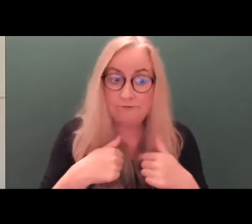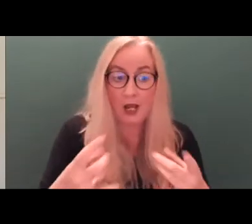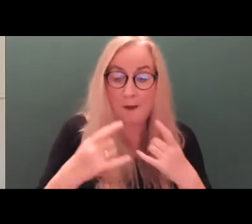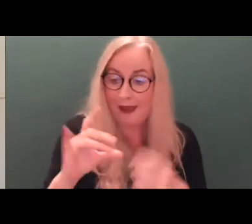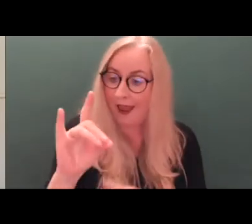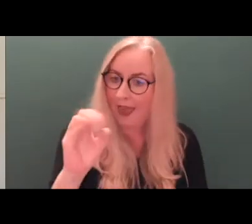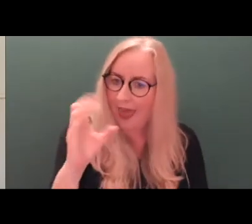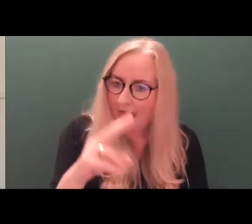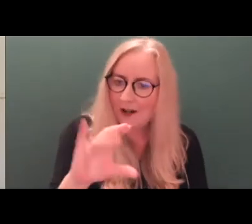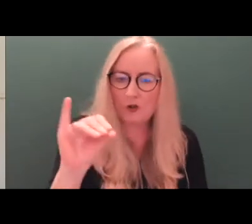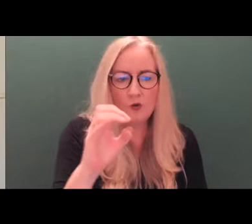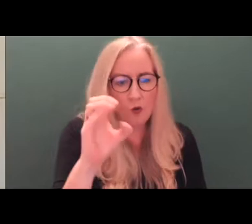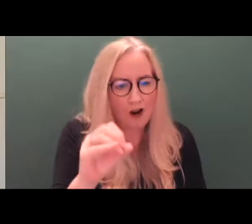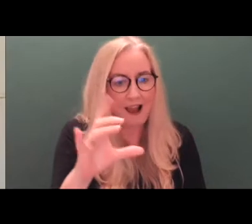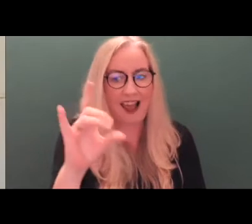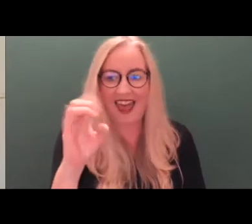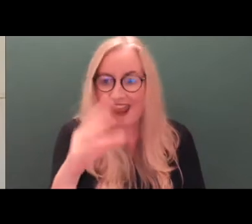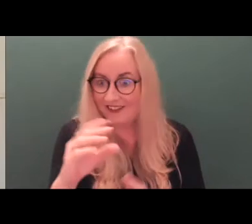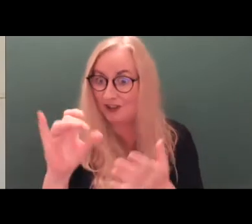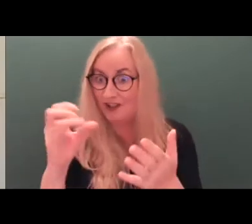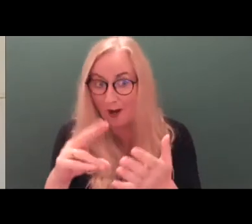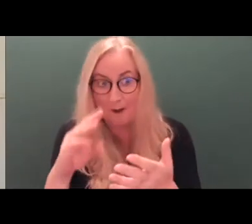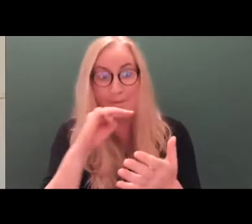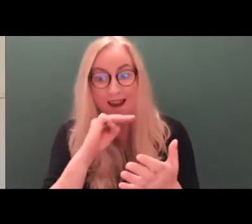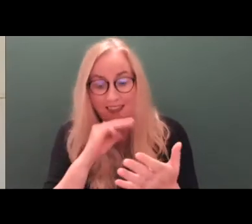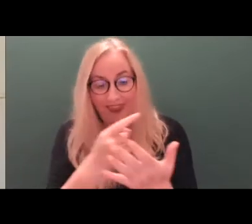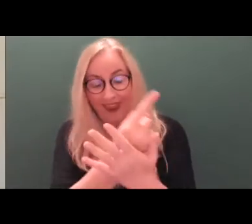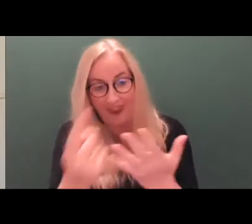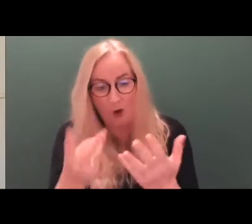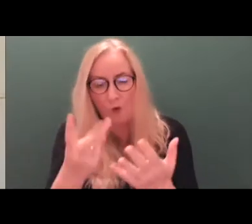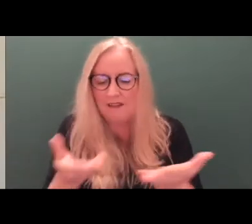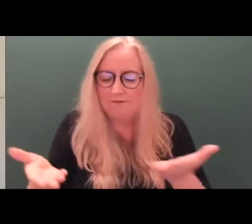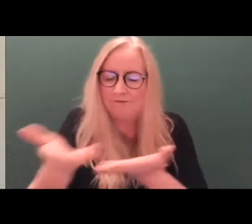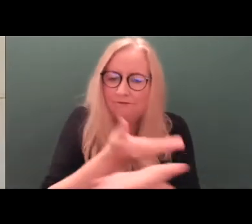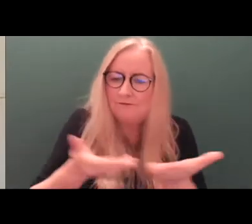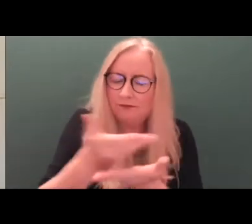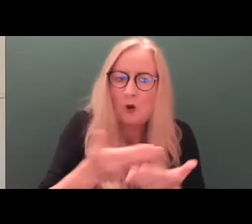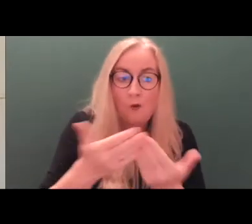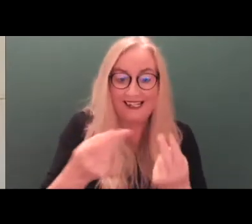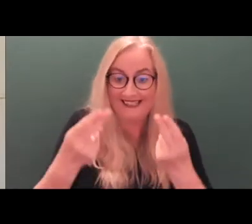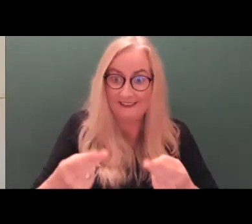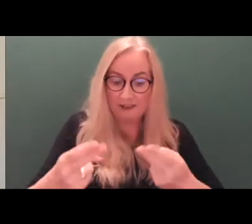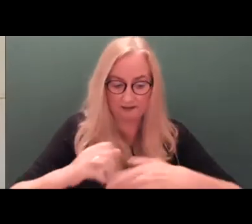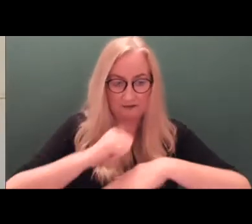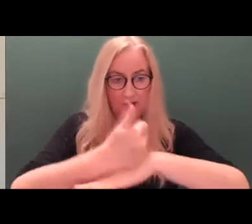Joe, John and Michael are joining us to discuss what needs to be put in place for the impact of